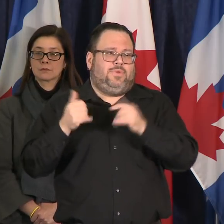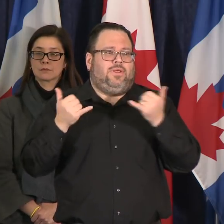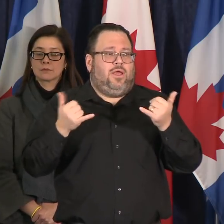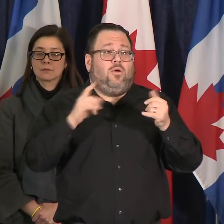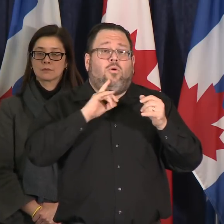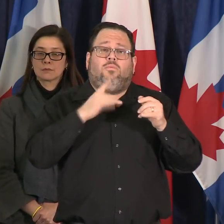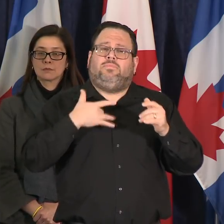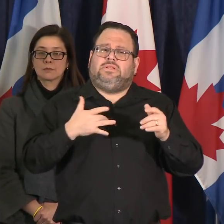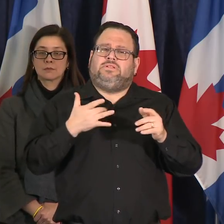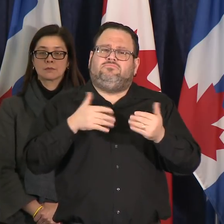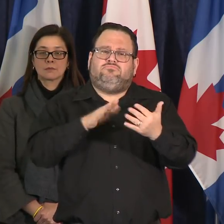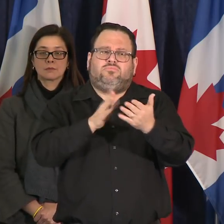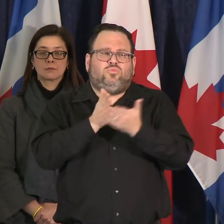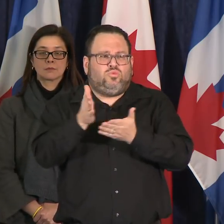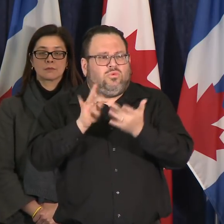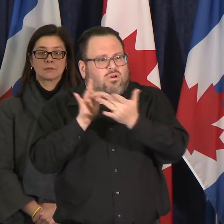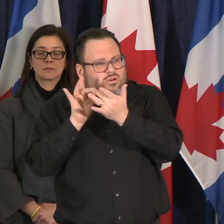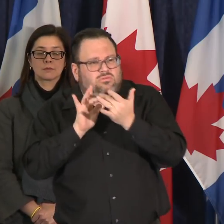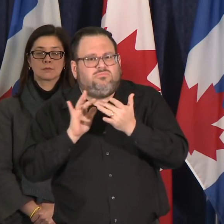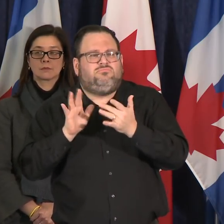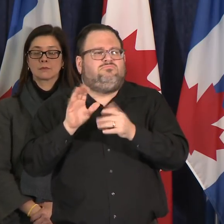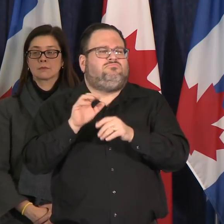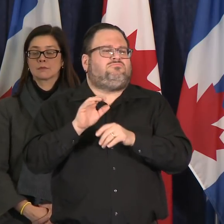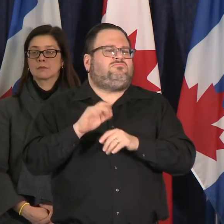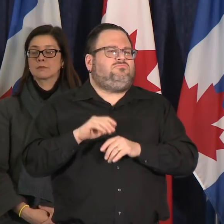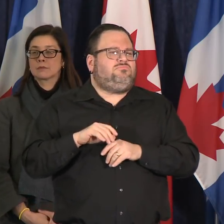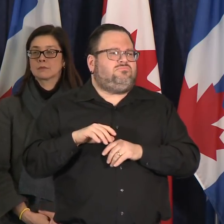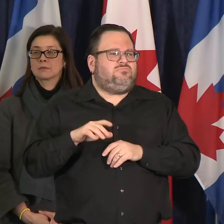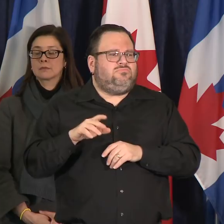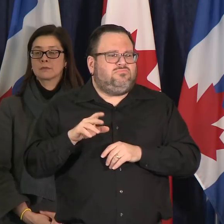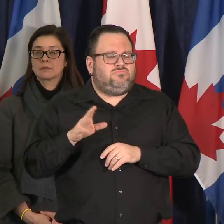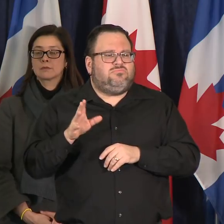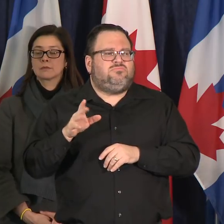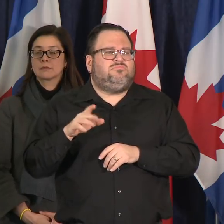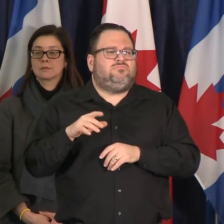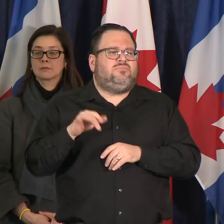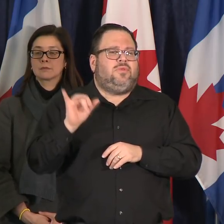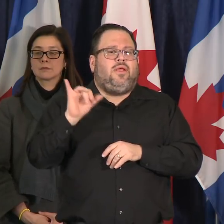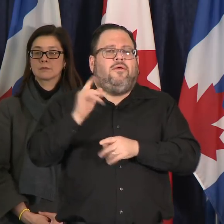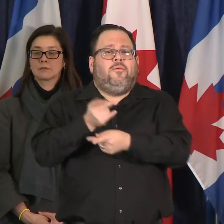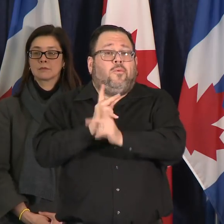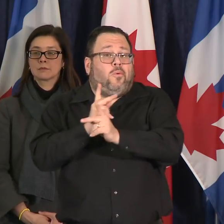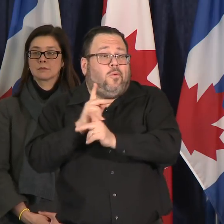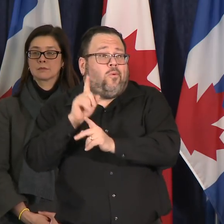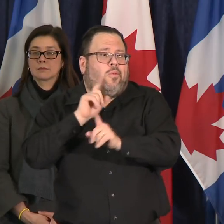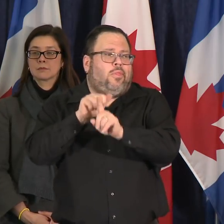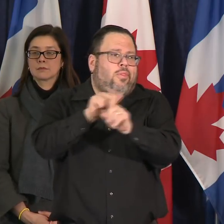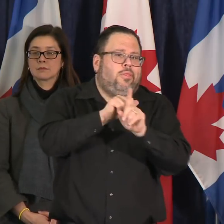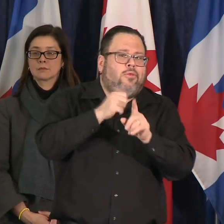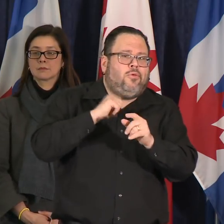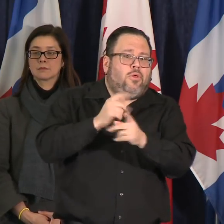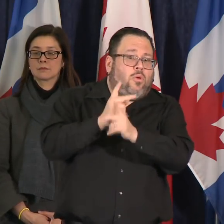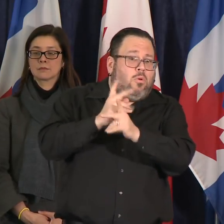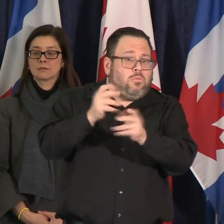from fraudulent loan applications and this plethora of just vile behavior that